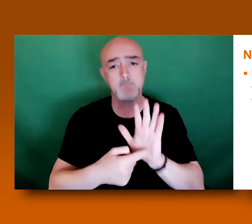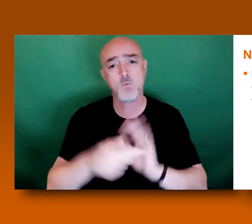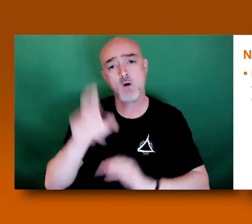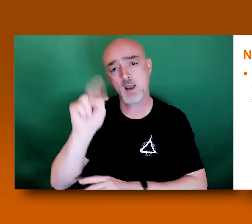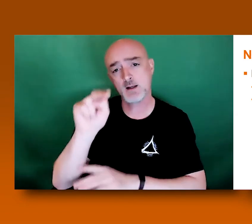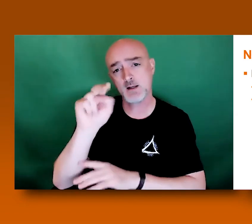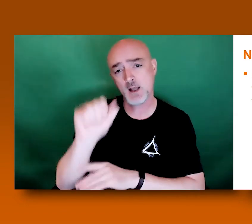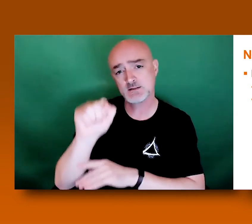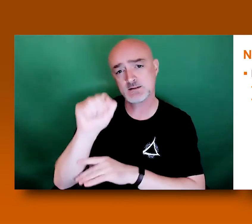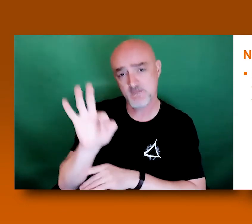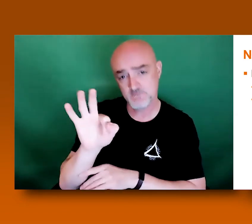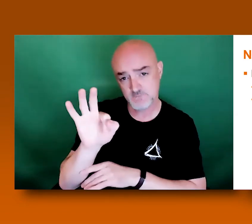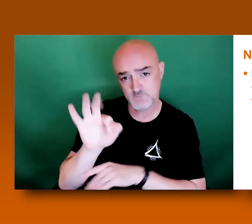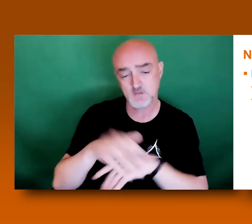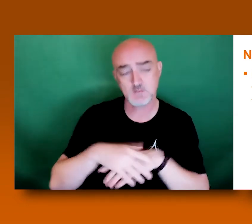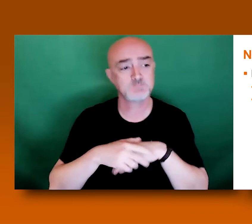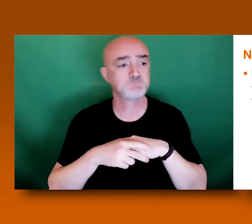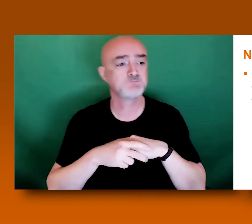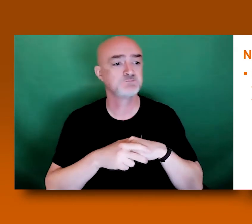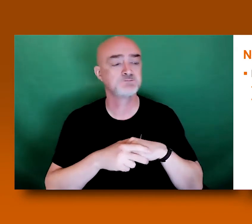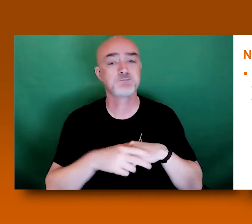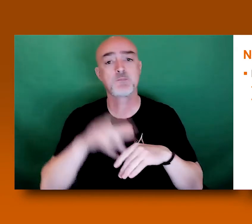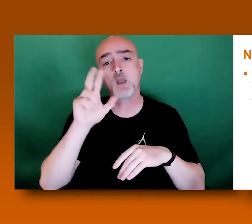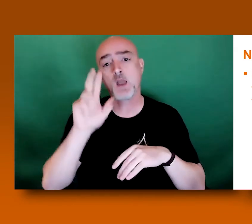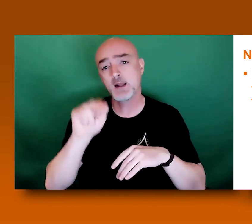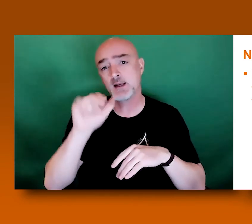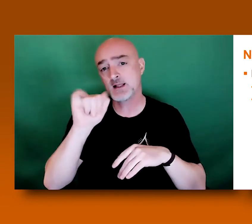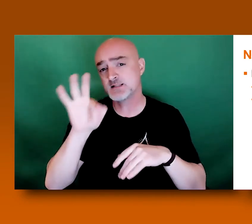So, to give you an example for the NSF process,